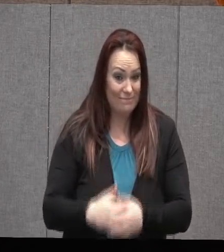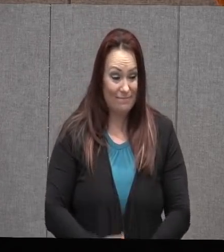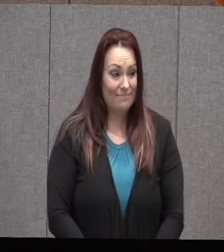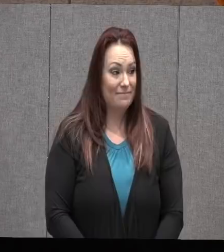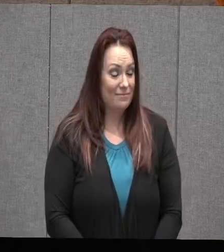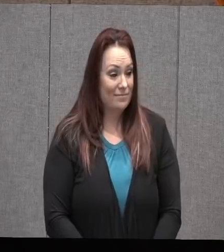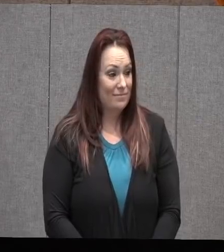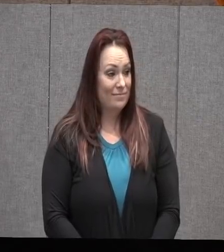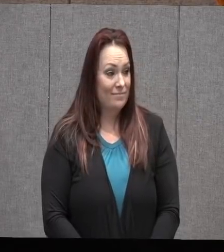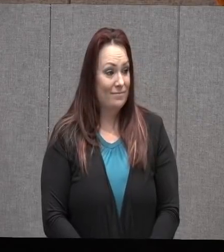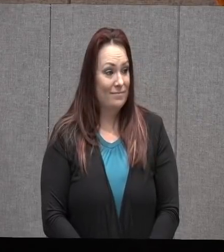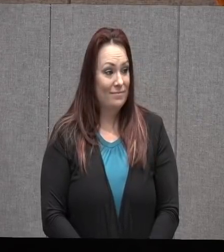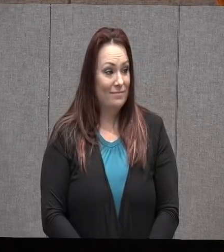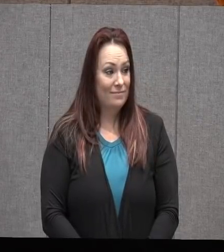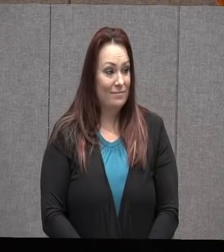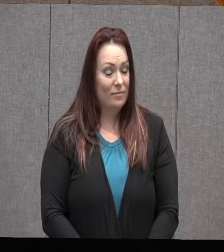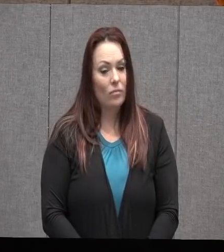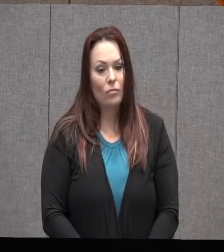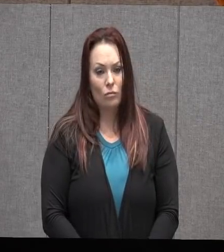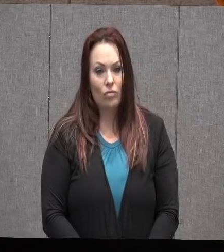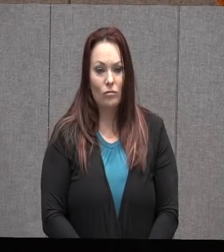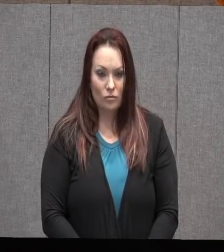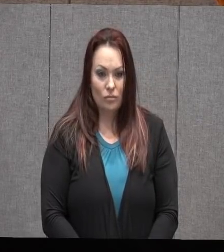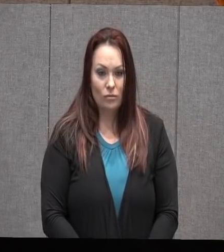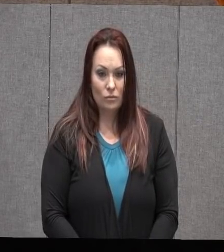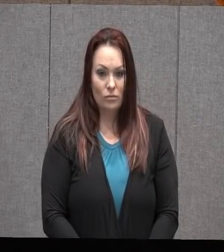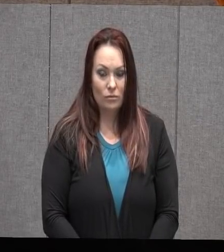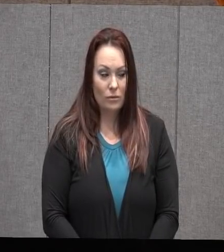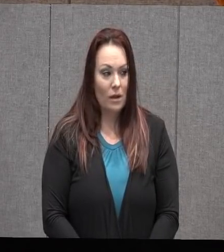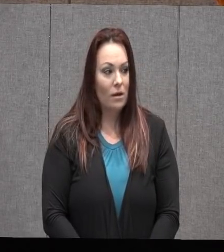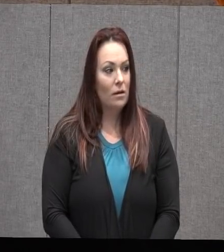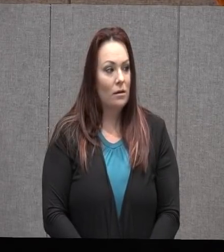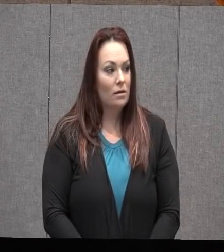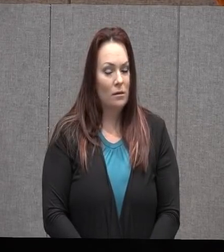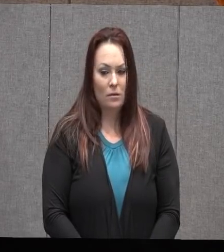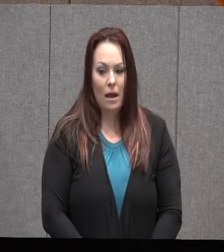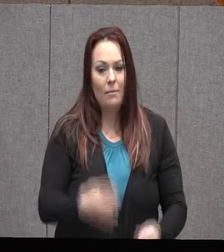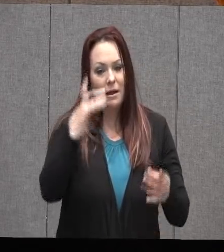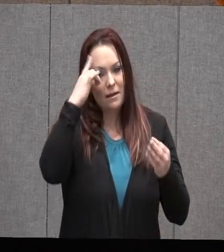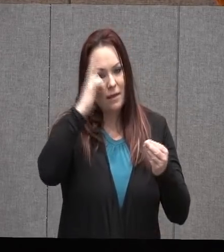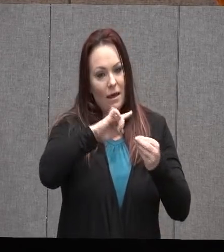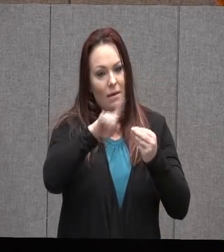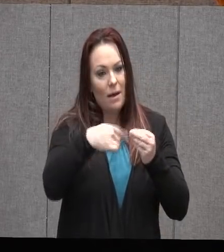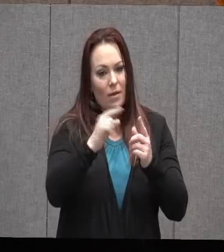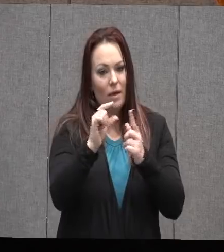So I'm gonna think about the word band. That was the first word I wanted to build today.